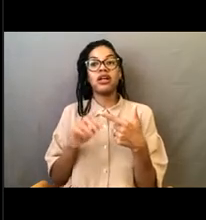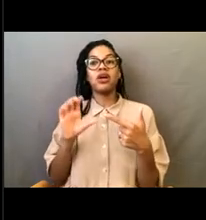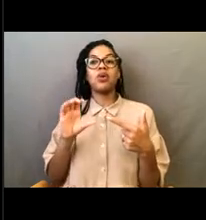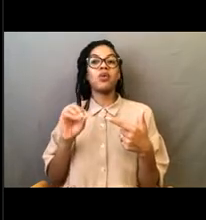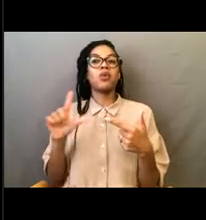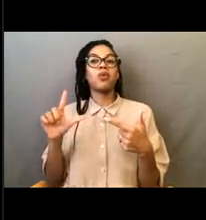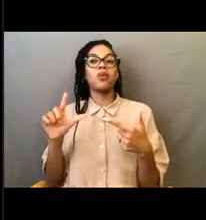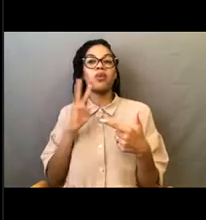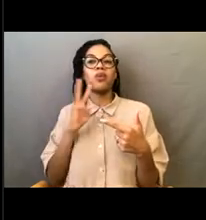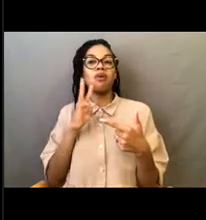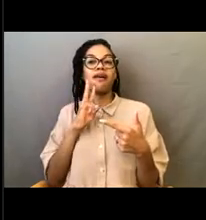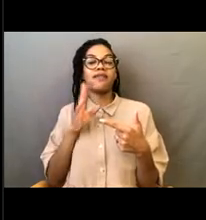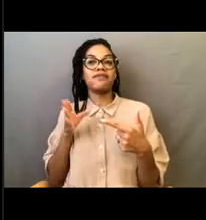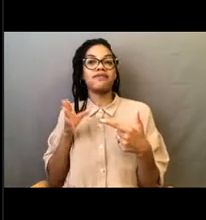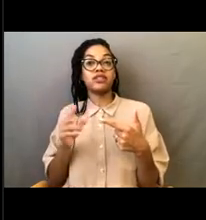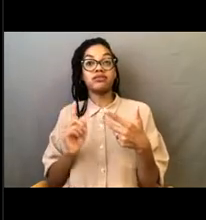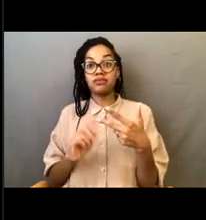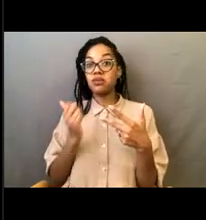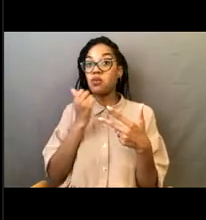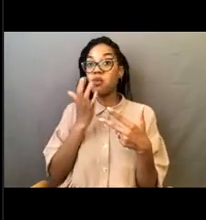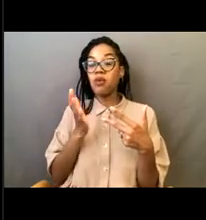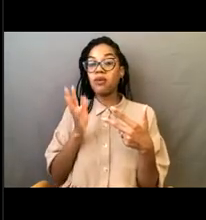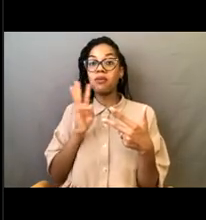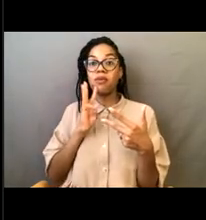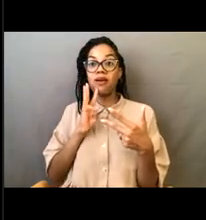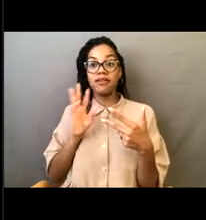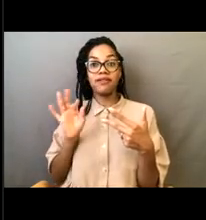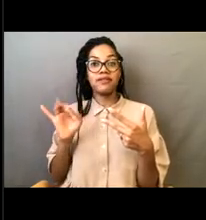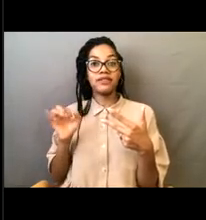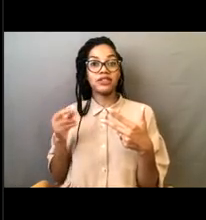and there's actually a warm water fish. So just something that maybe you didn't know.